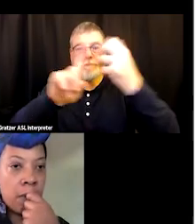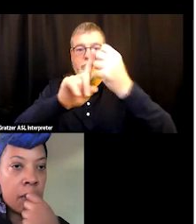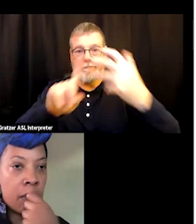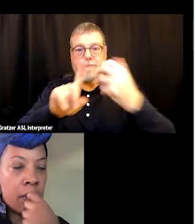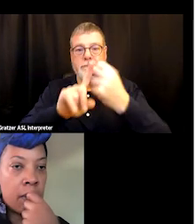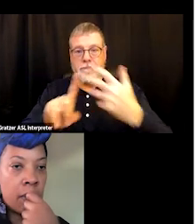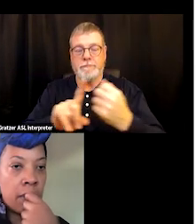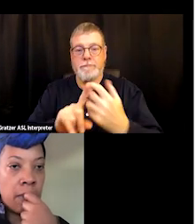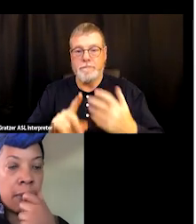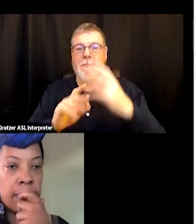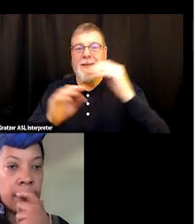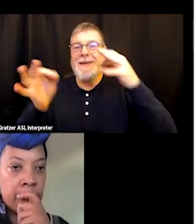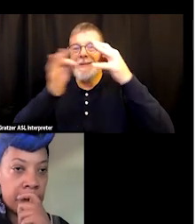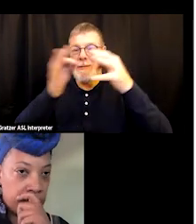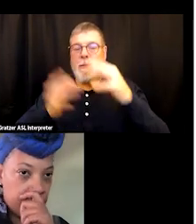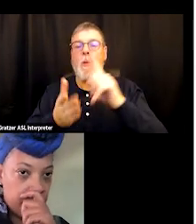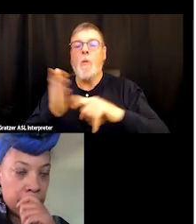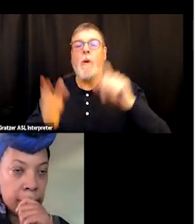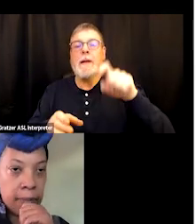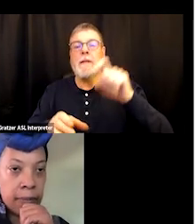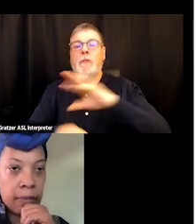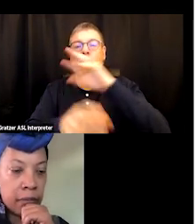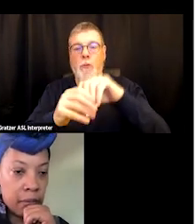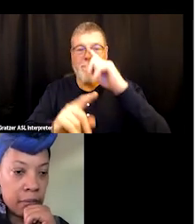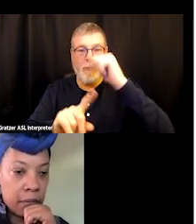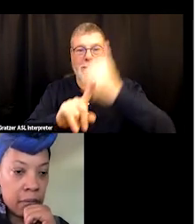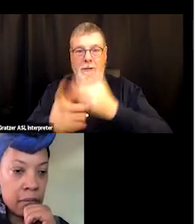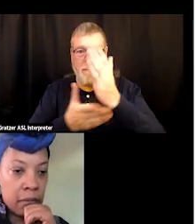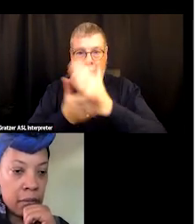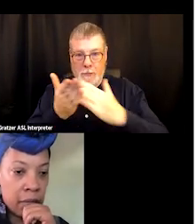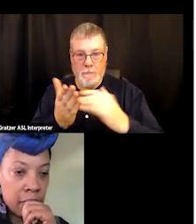and highlight what to include in each section of the MSR.